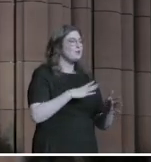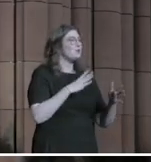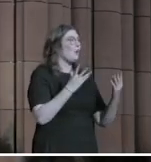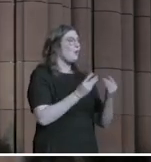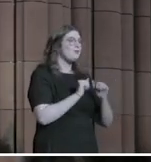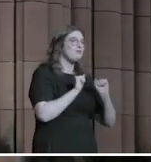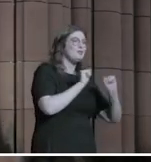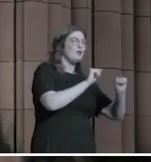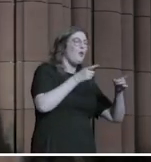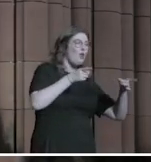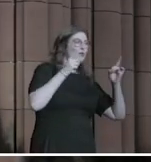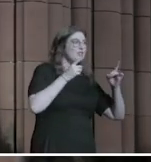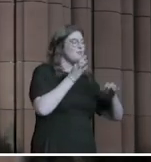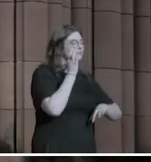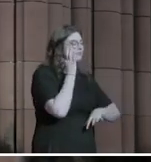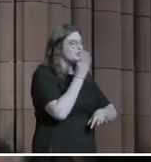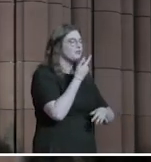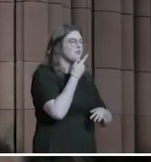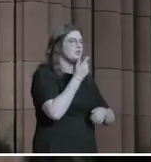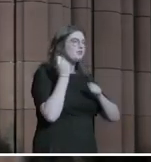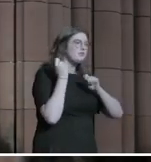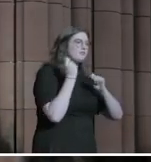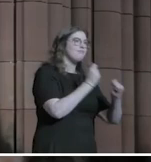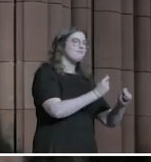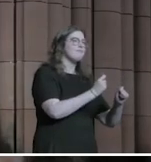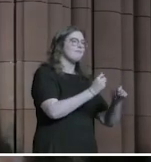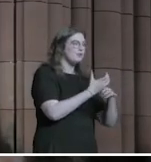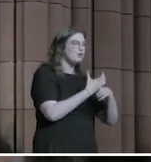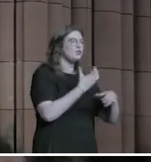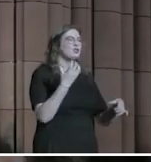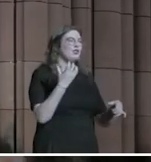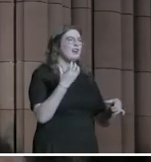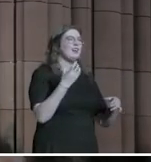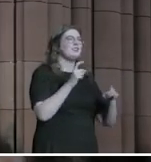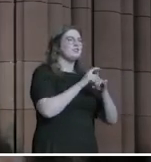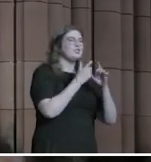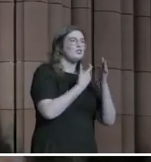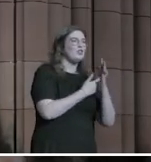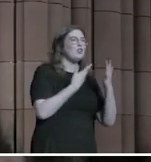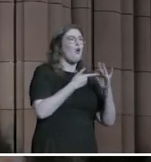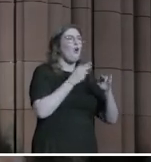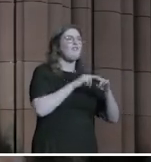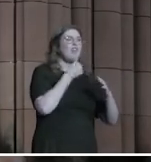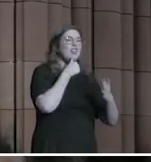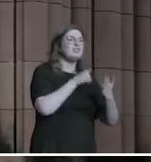I ask you to confer upon Dr. John Scaly, the degree of Doctor of Letters, honoris causa.